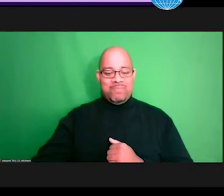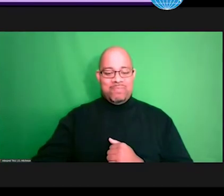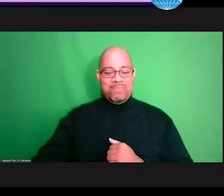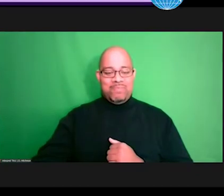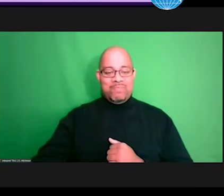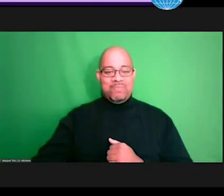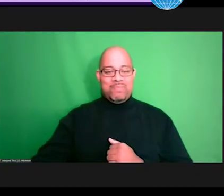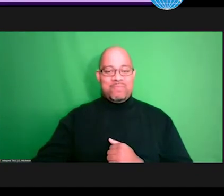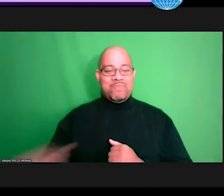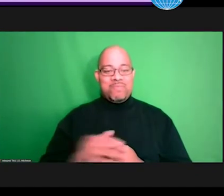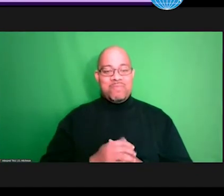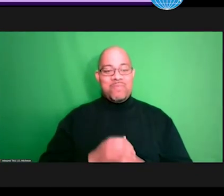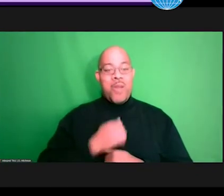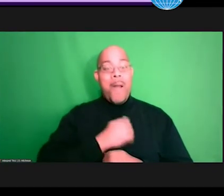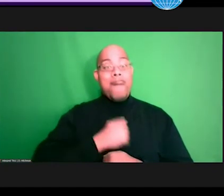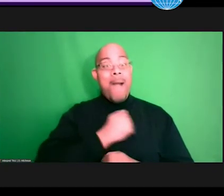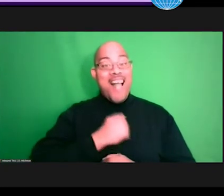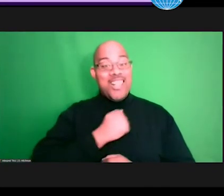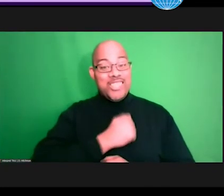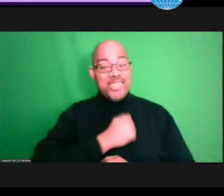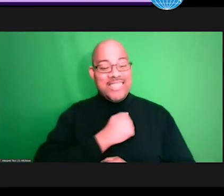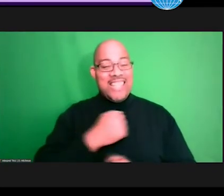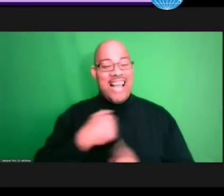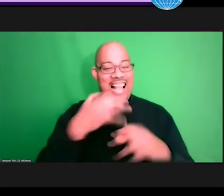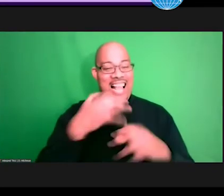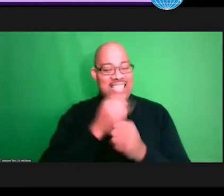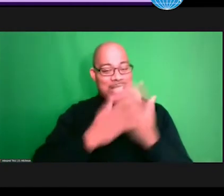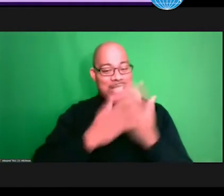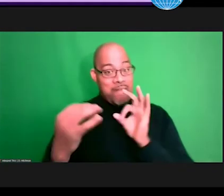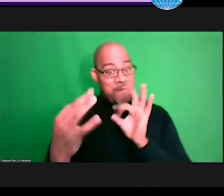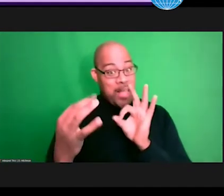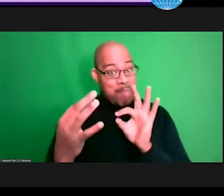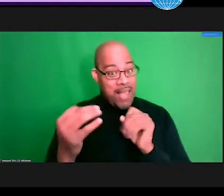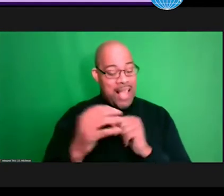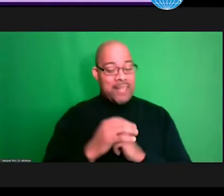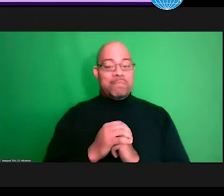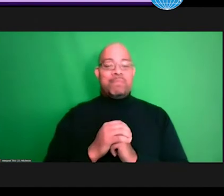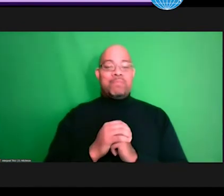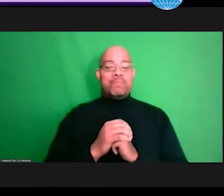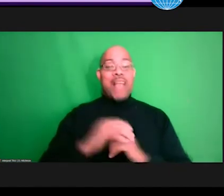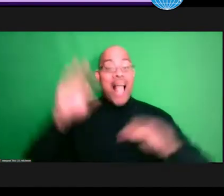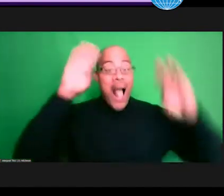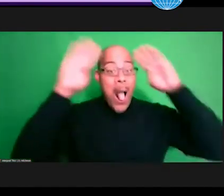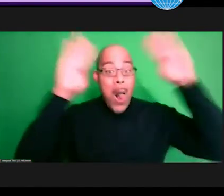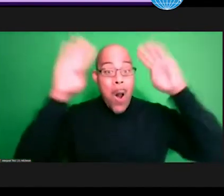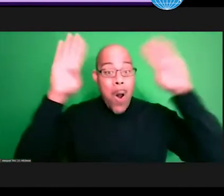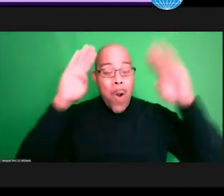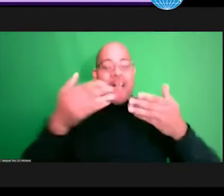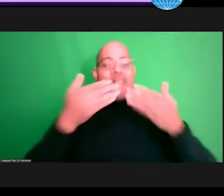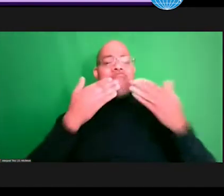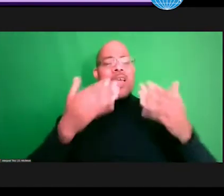Apologies, I was getting some feedback Hello! Thank you so much for joining